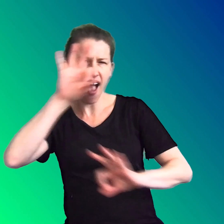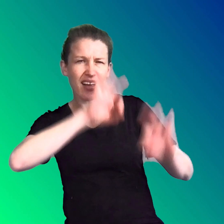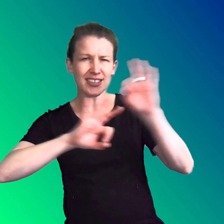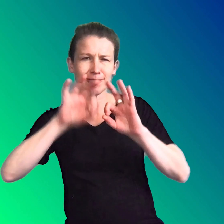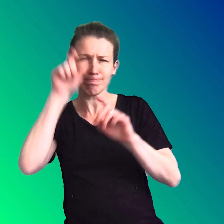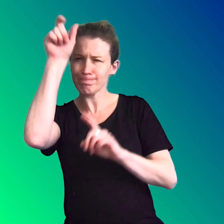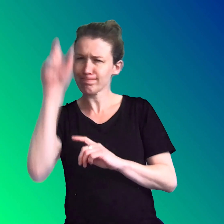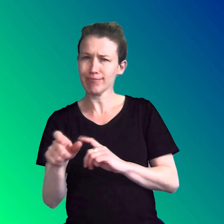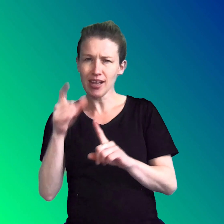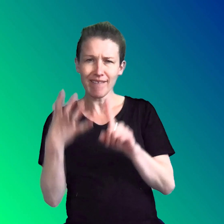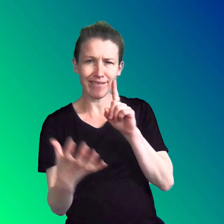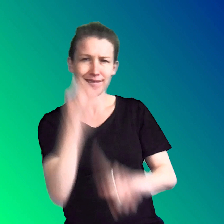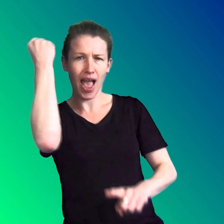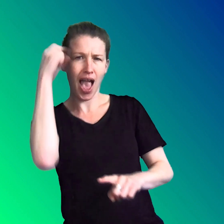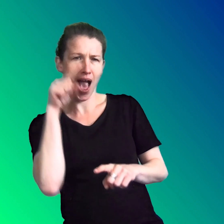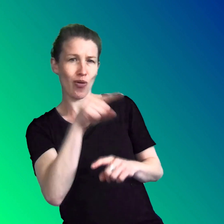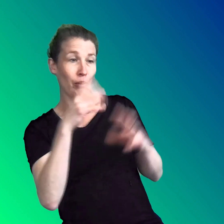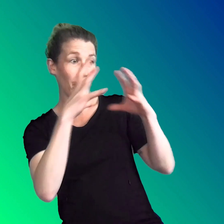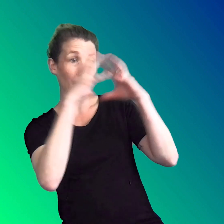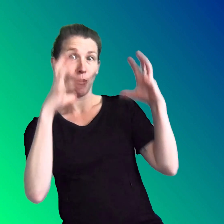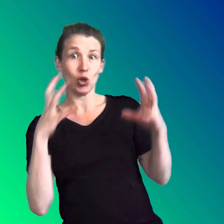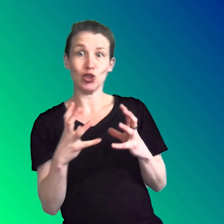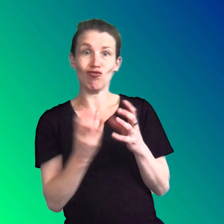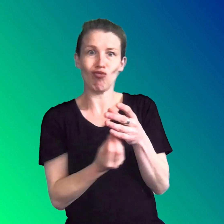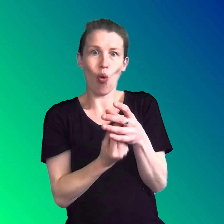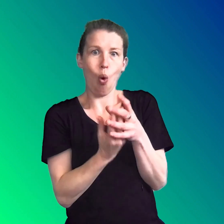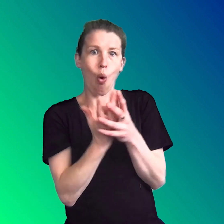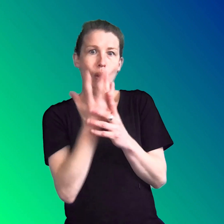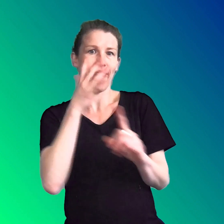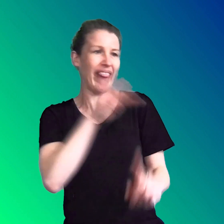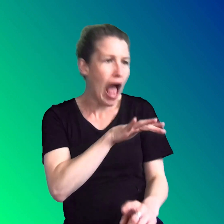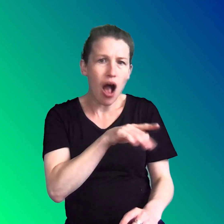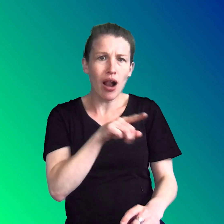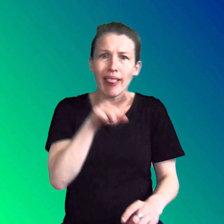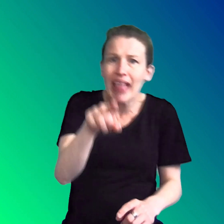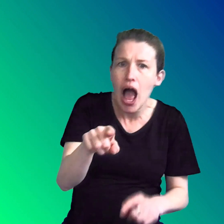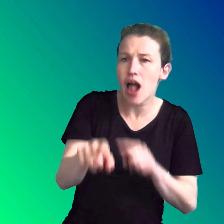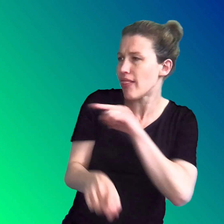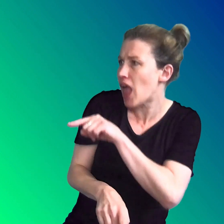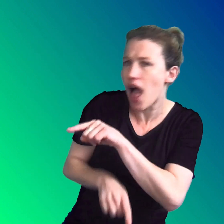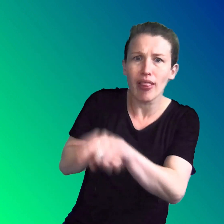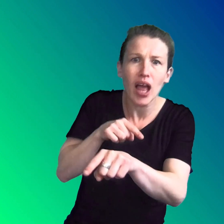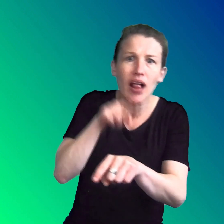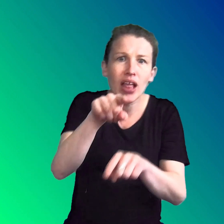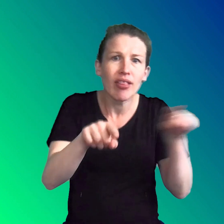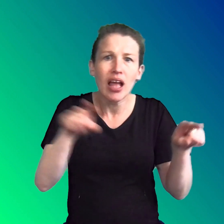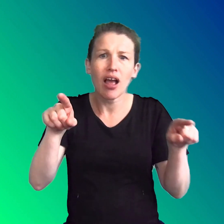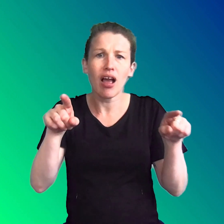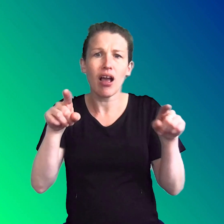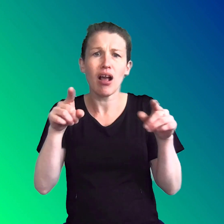Scientists looking at the natural habitat and bushes in the wild sometimes found wiggy wigs were growing too far apart from each other.